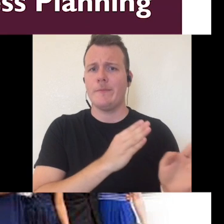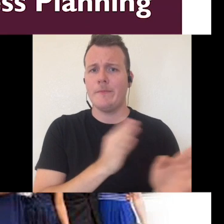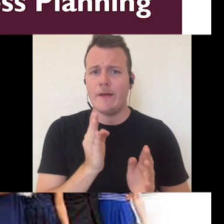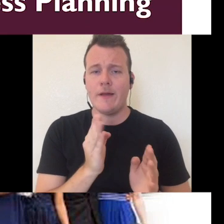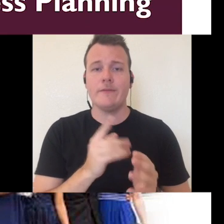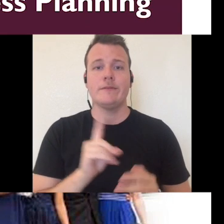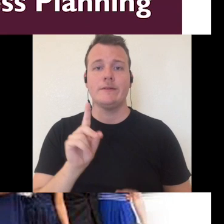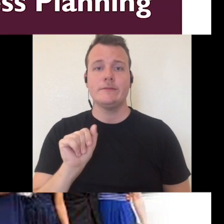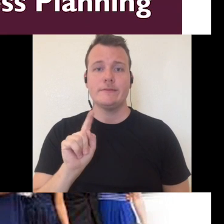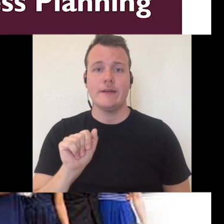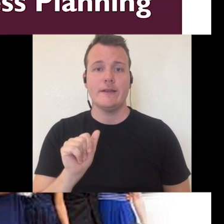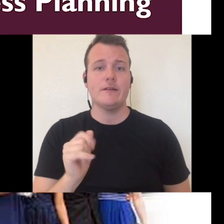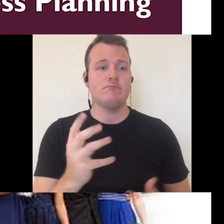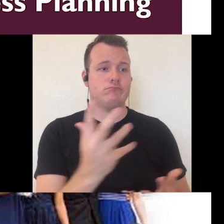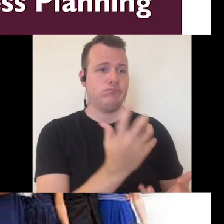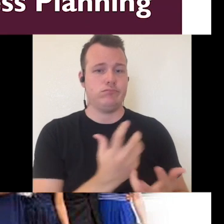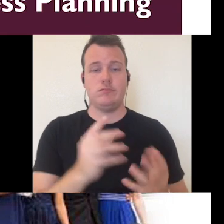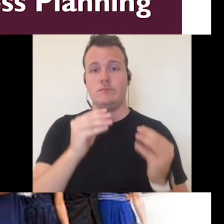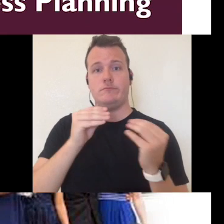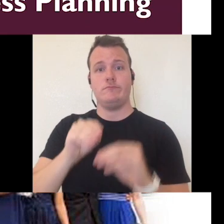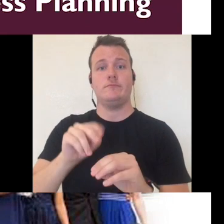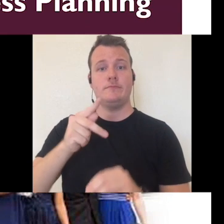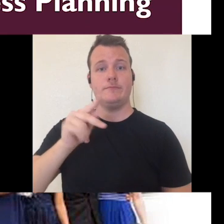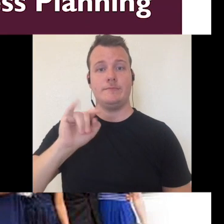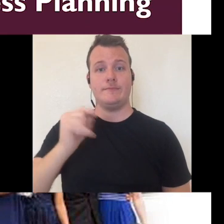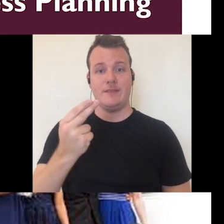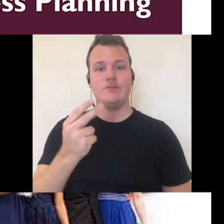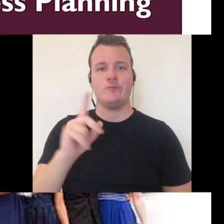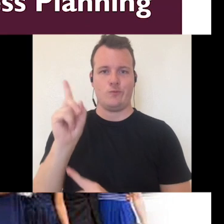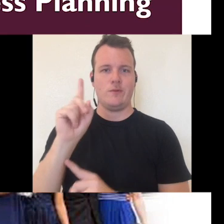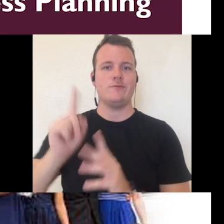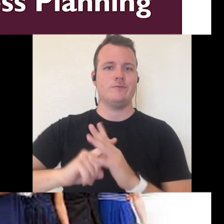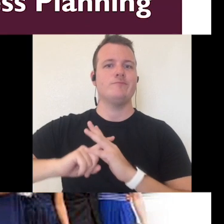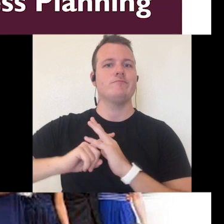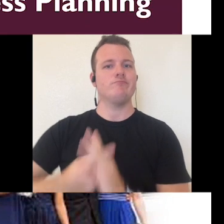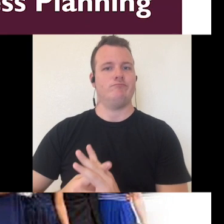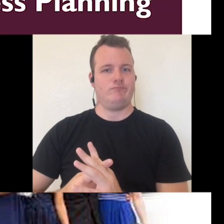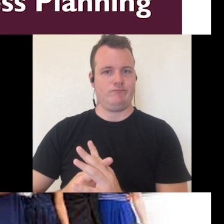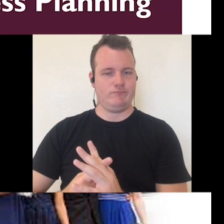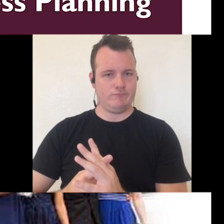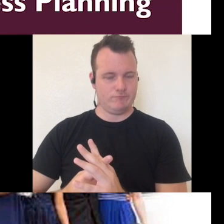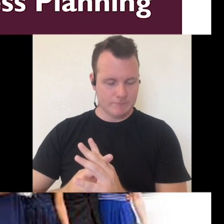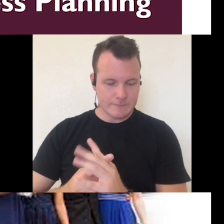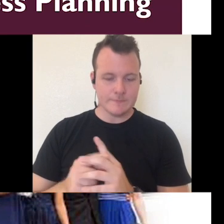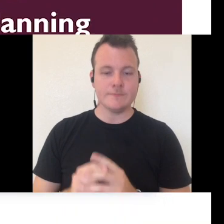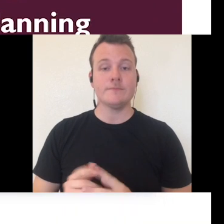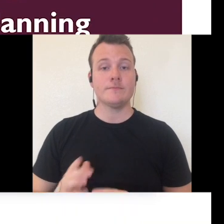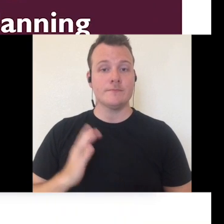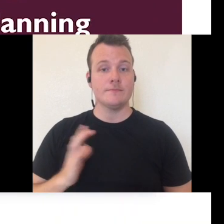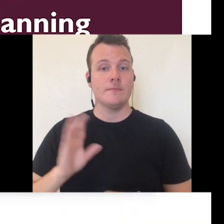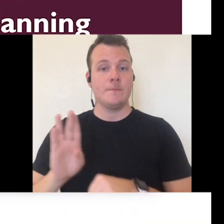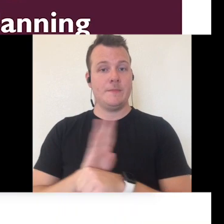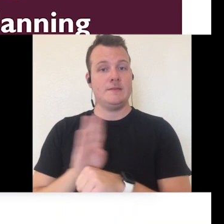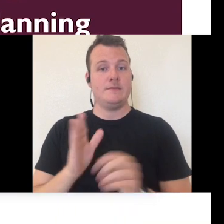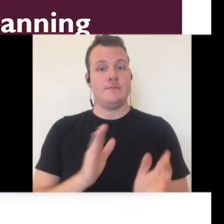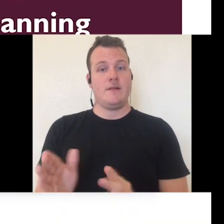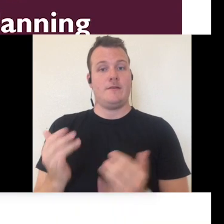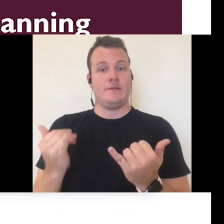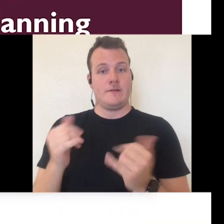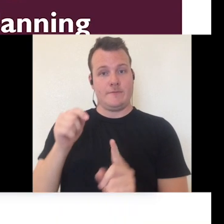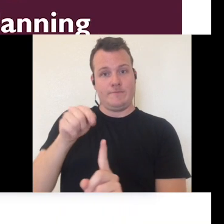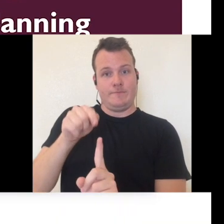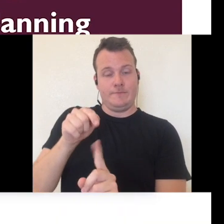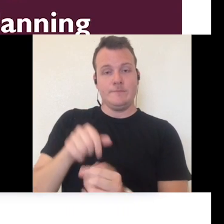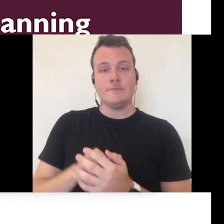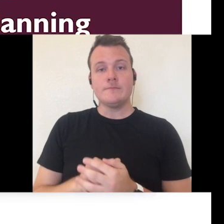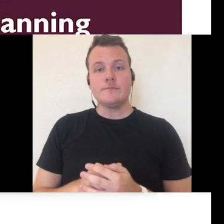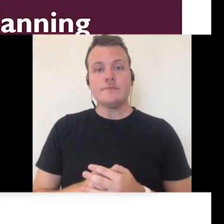formal business planning it's a- it's a- it really gets down to detail. Here it is